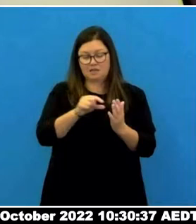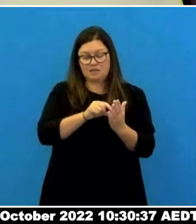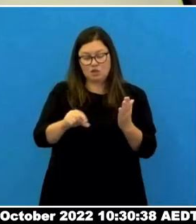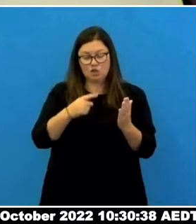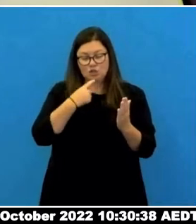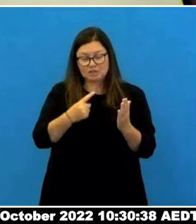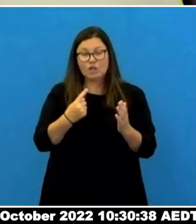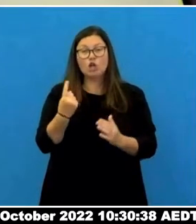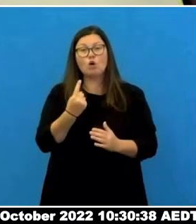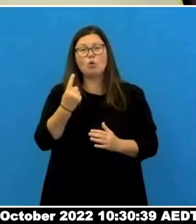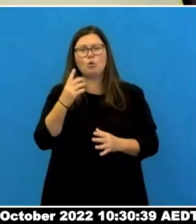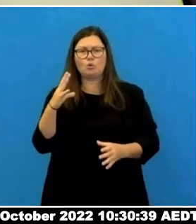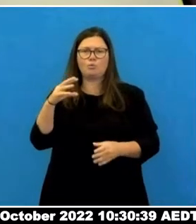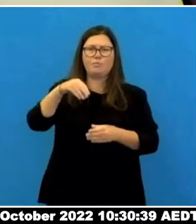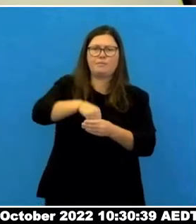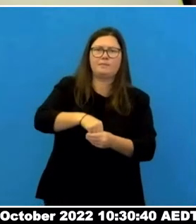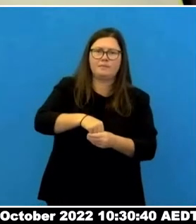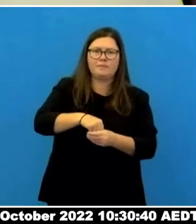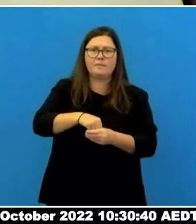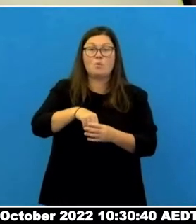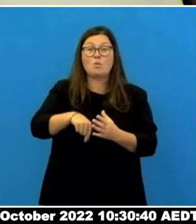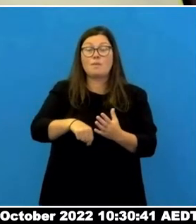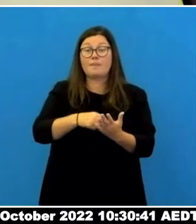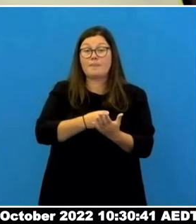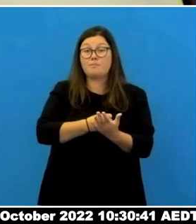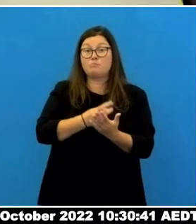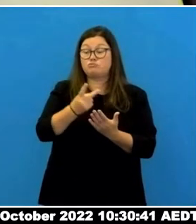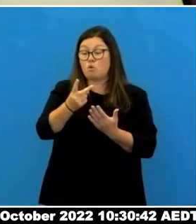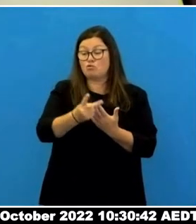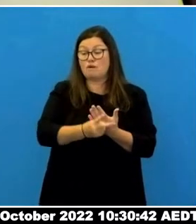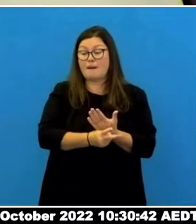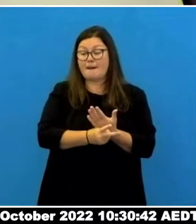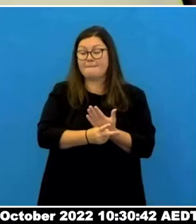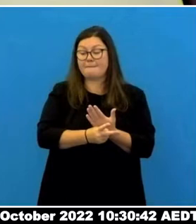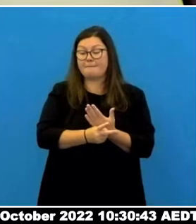in the project identified the inadequacy of legal remedies